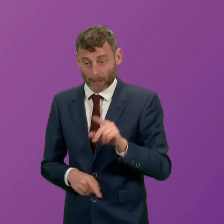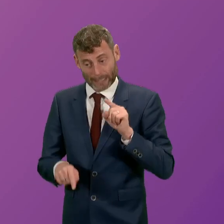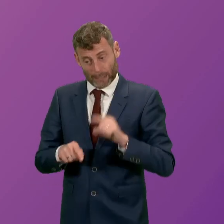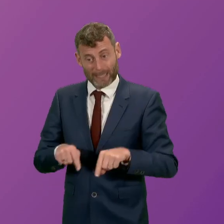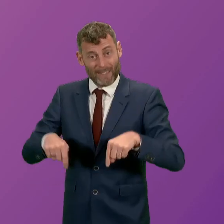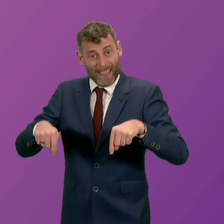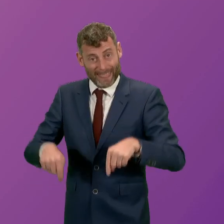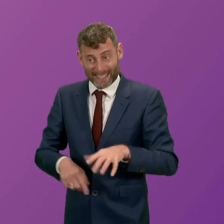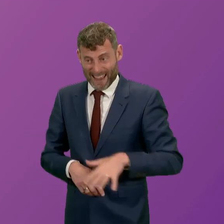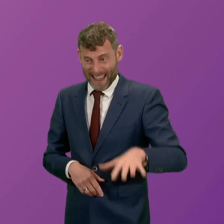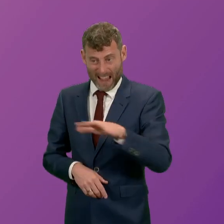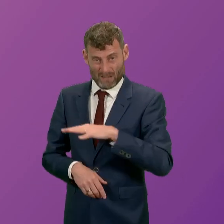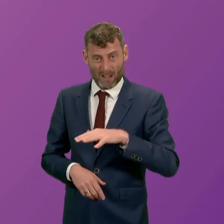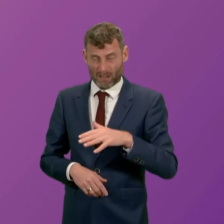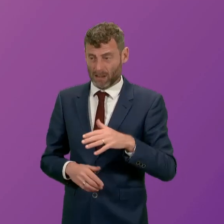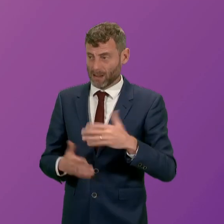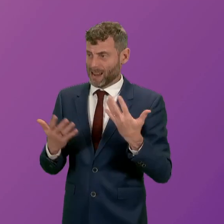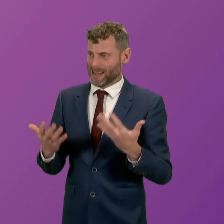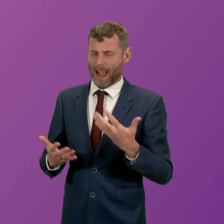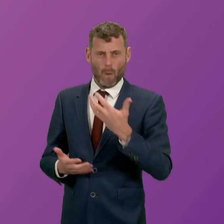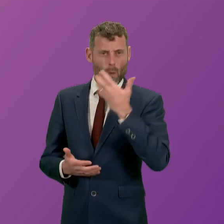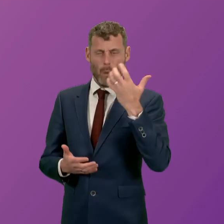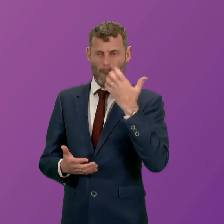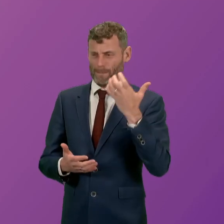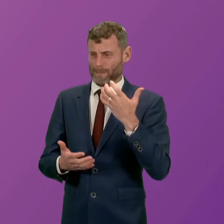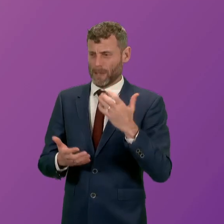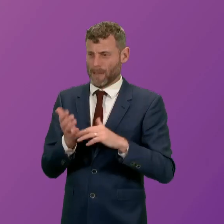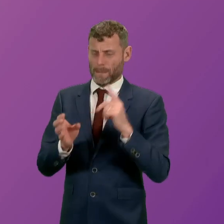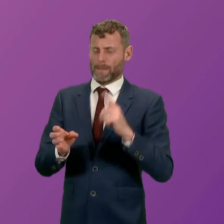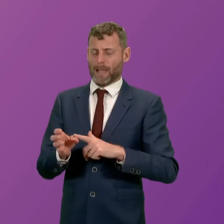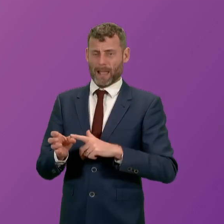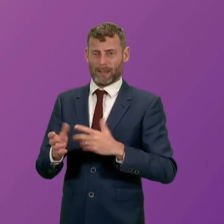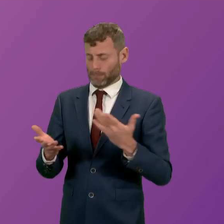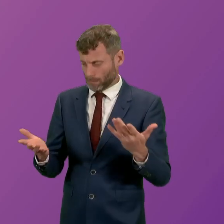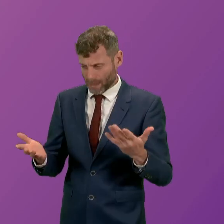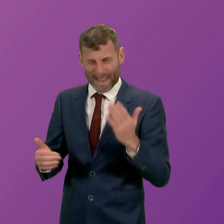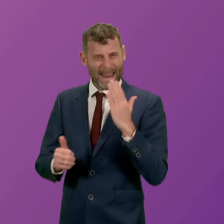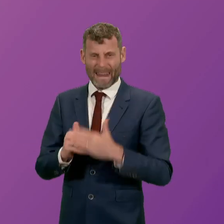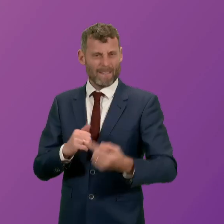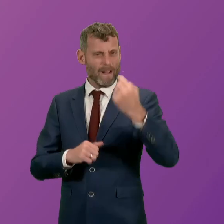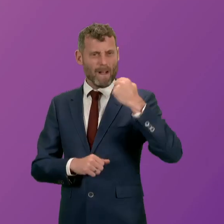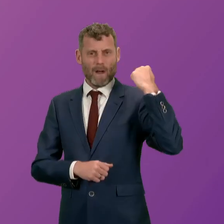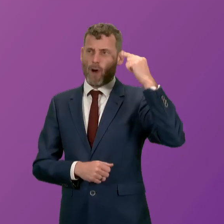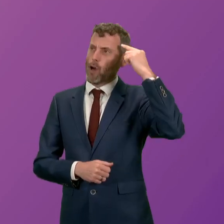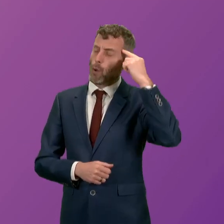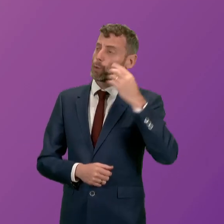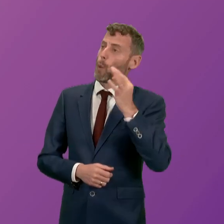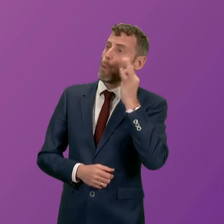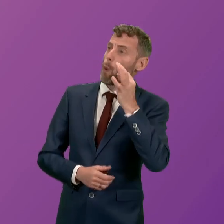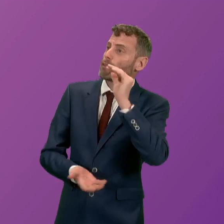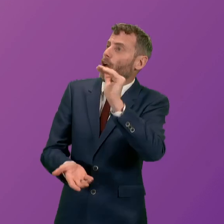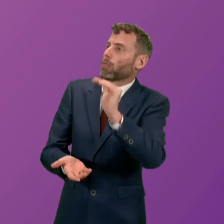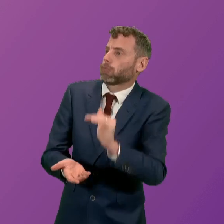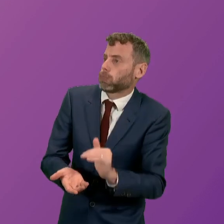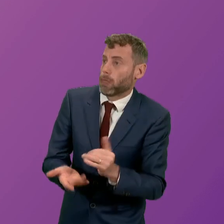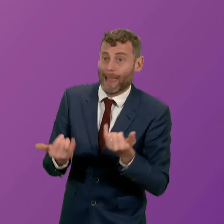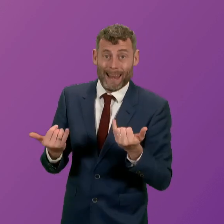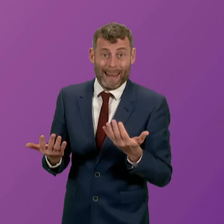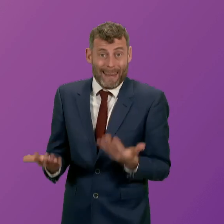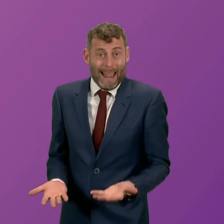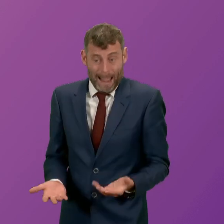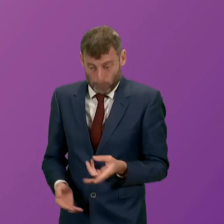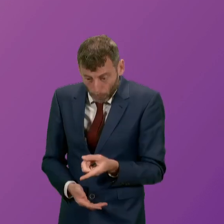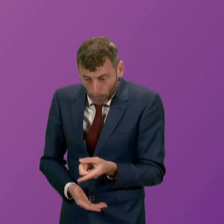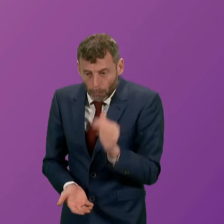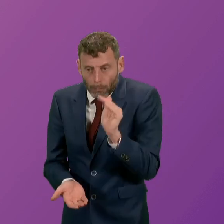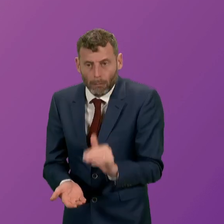at this time of the year. That illustration of climate change requires us to take the necessary